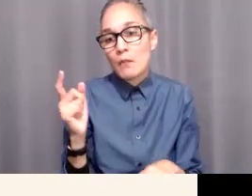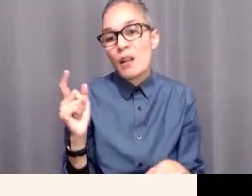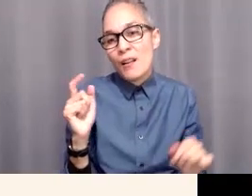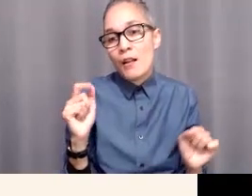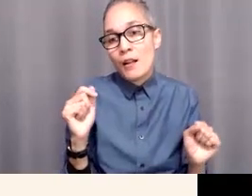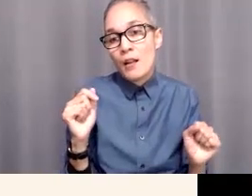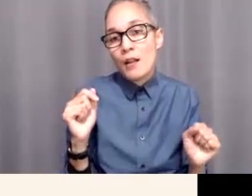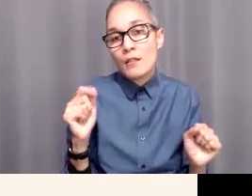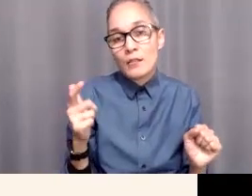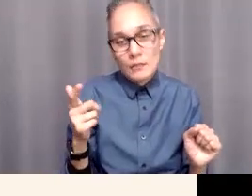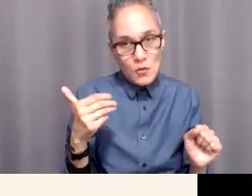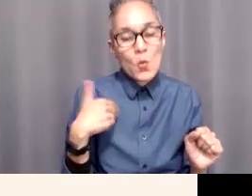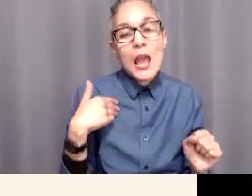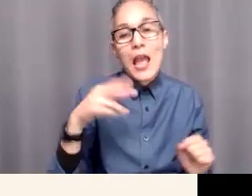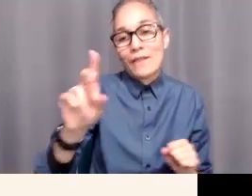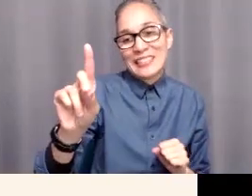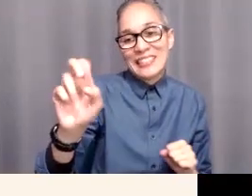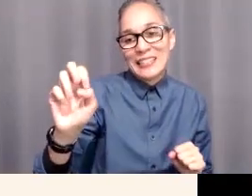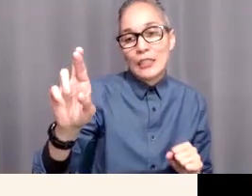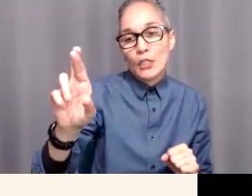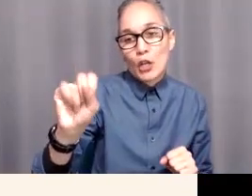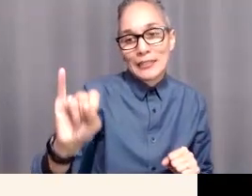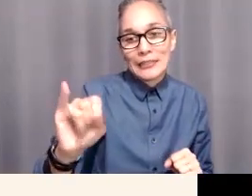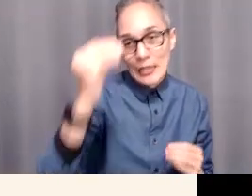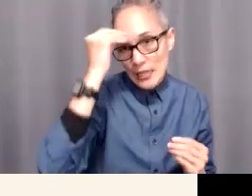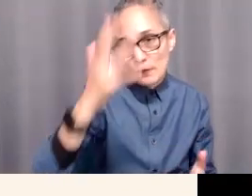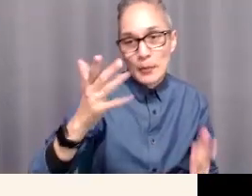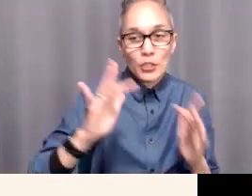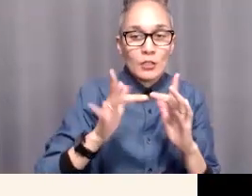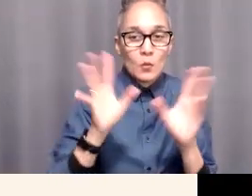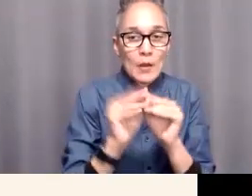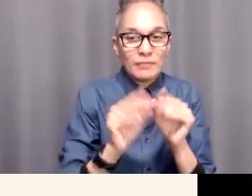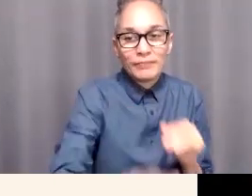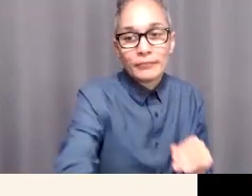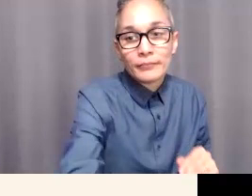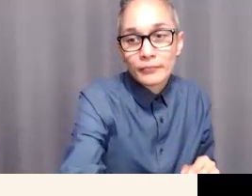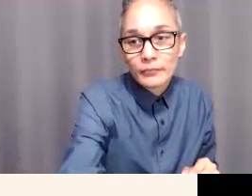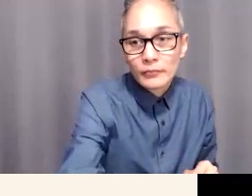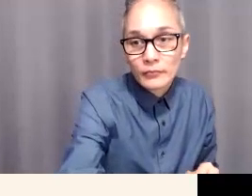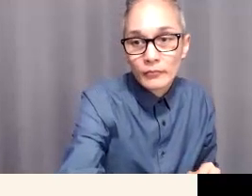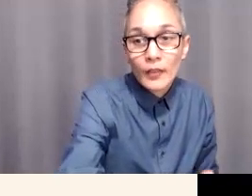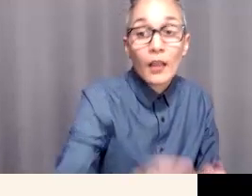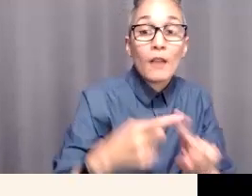we do have a distance education RSI information webinar. This is being presented by the Chancellor's office